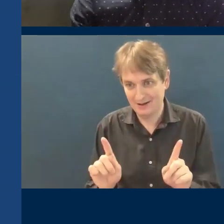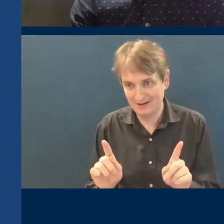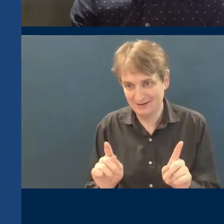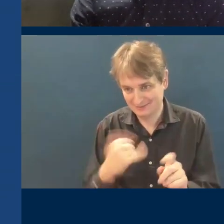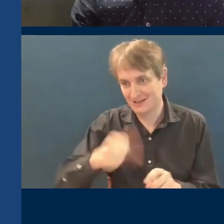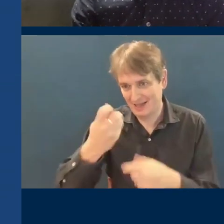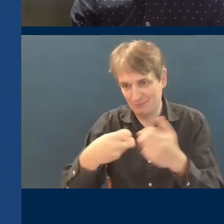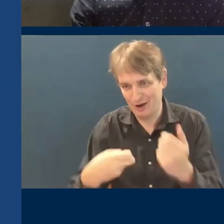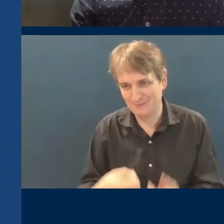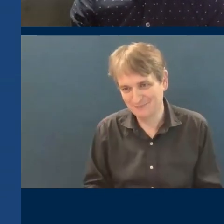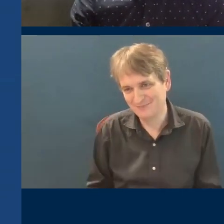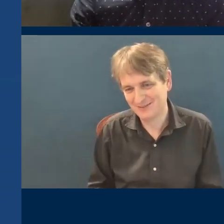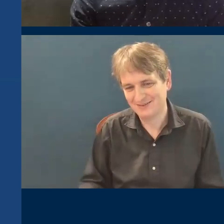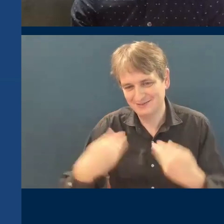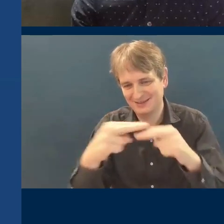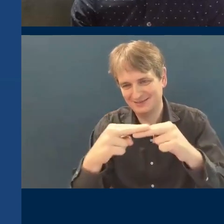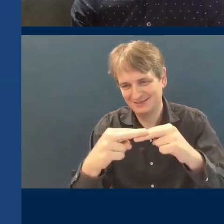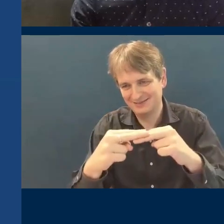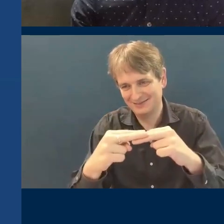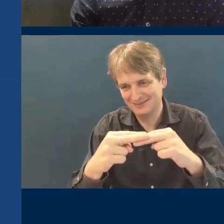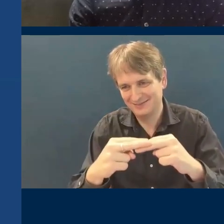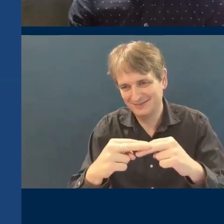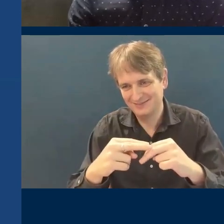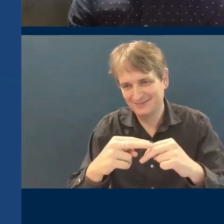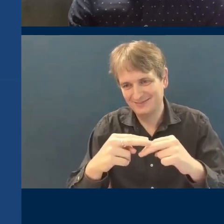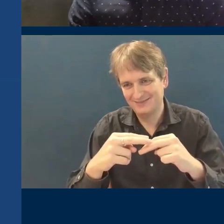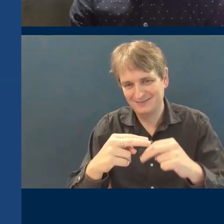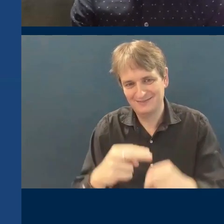It's just great. And at the same time no problem, next slide.